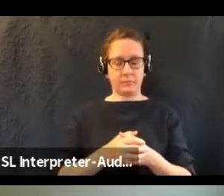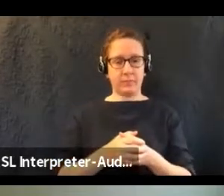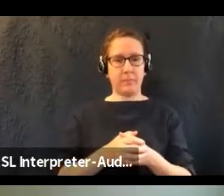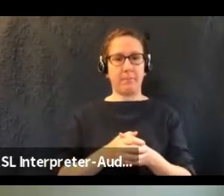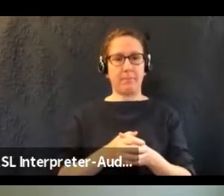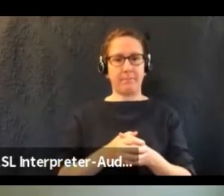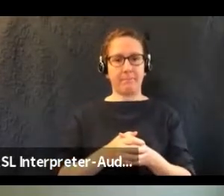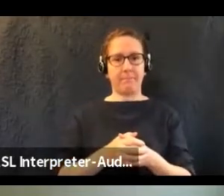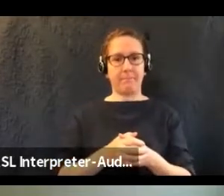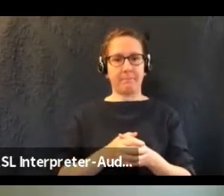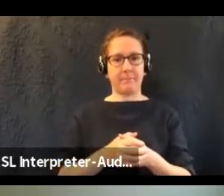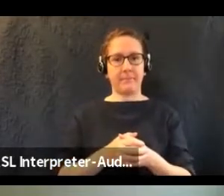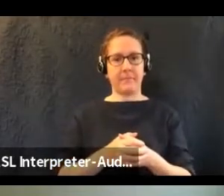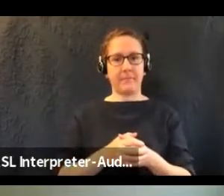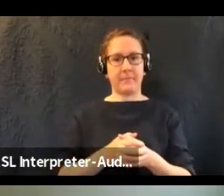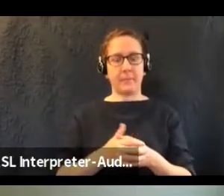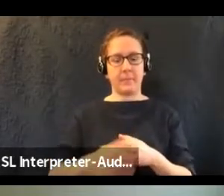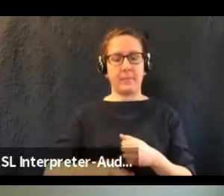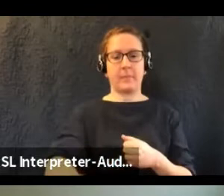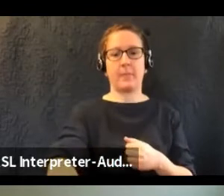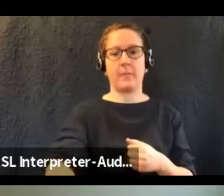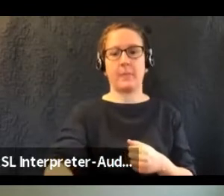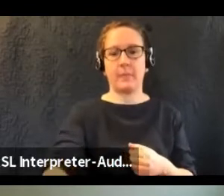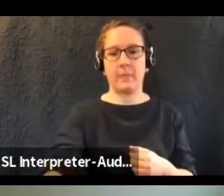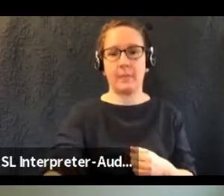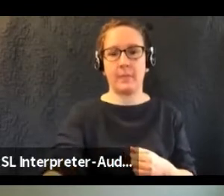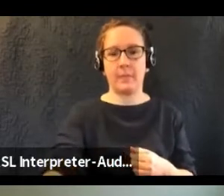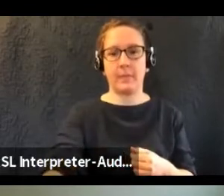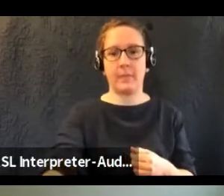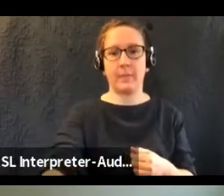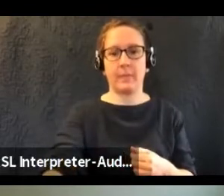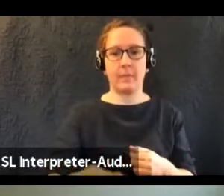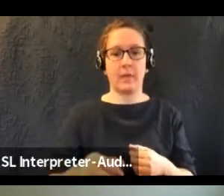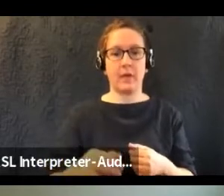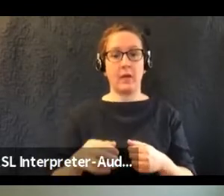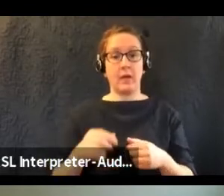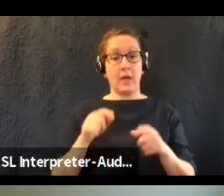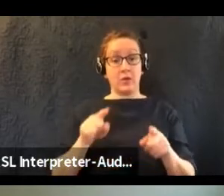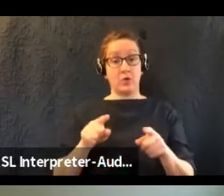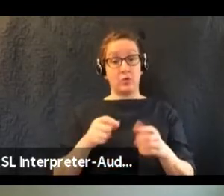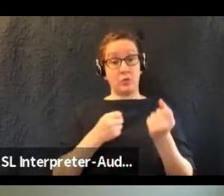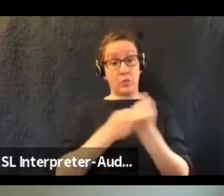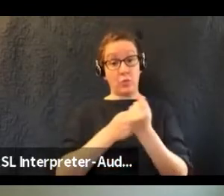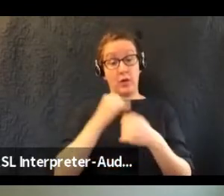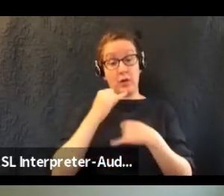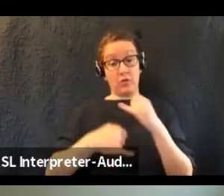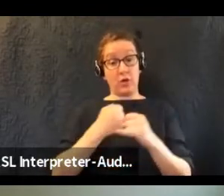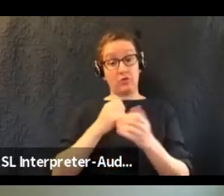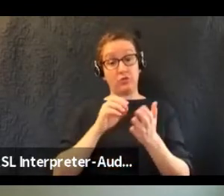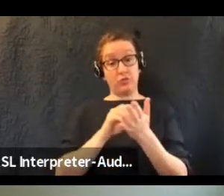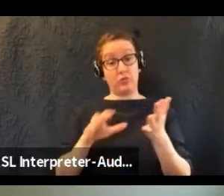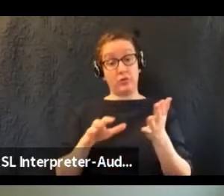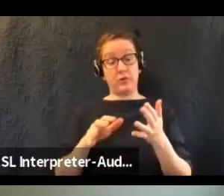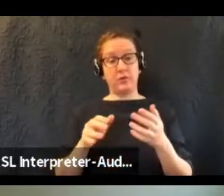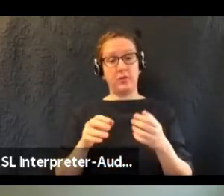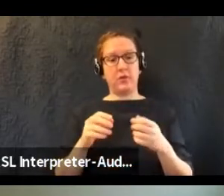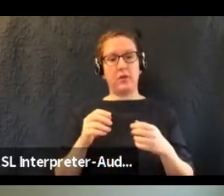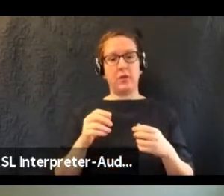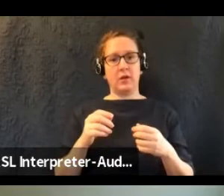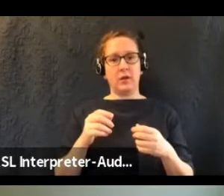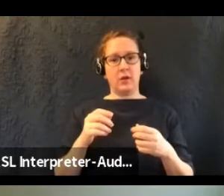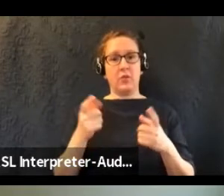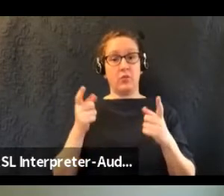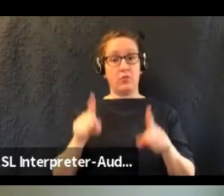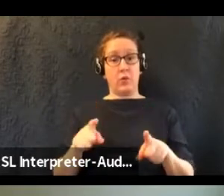So as you're supporting international students, there are, once you have gone through the process